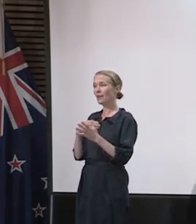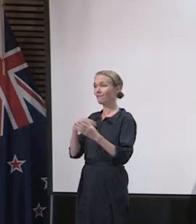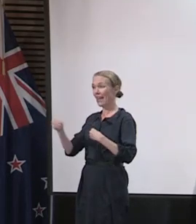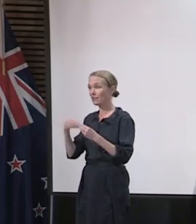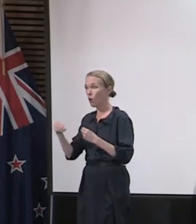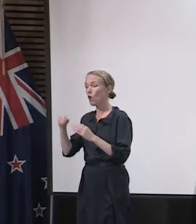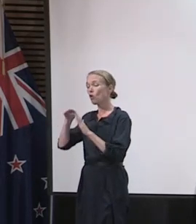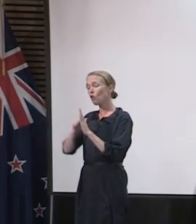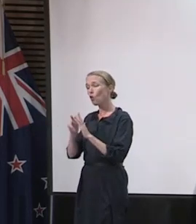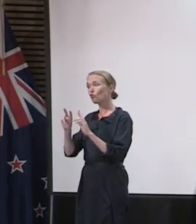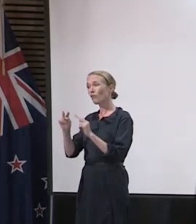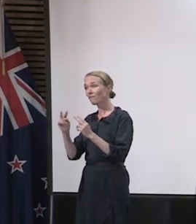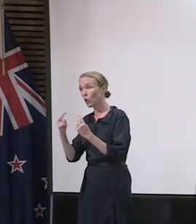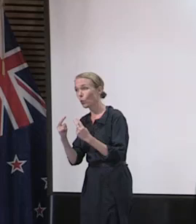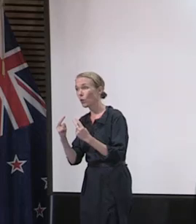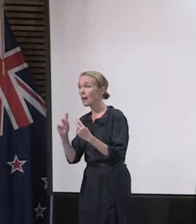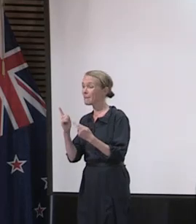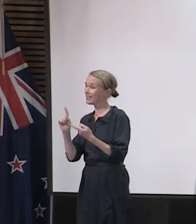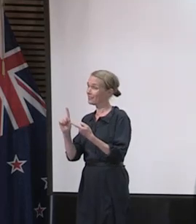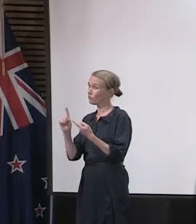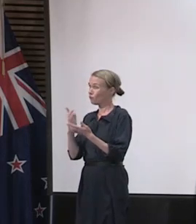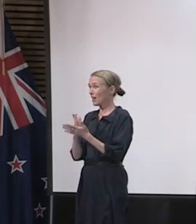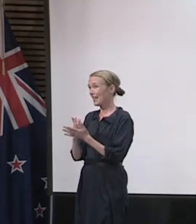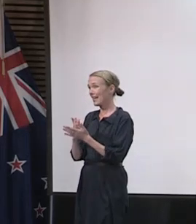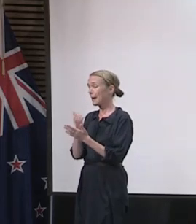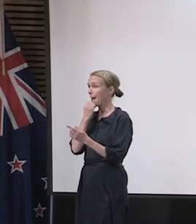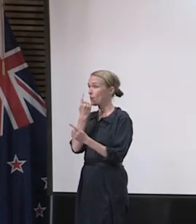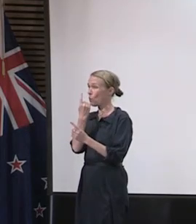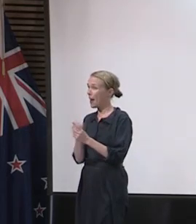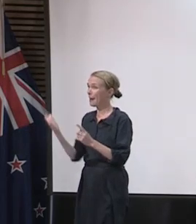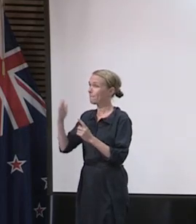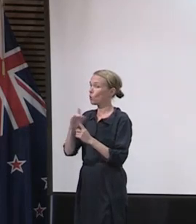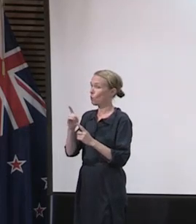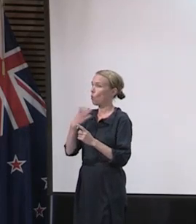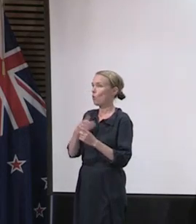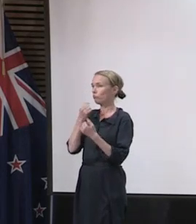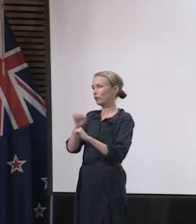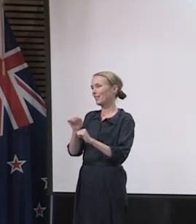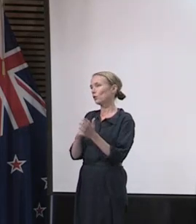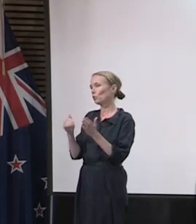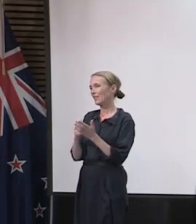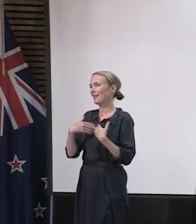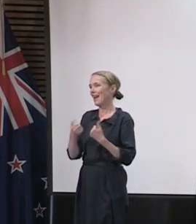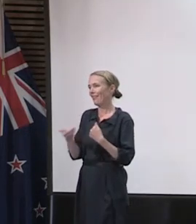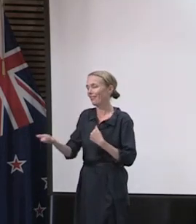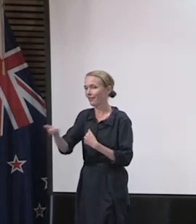have always said we wanted to be as aaisle as we could be -- agile as we could be, but we